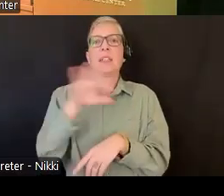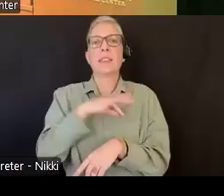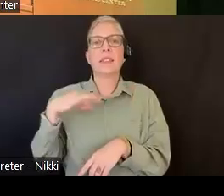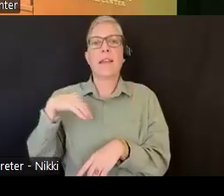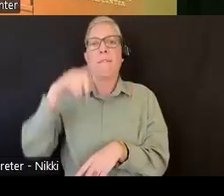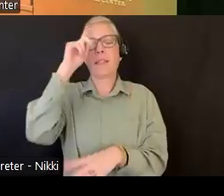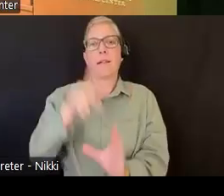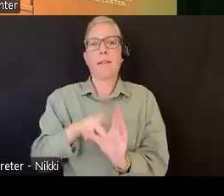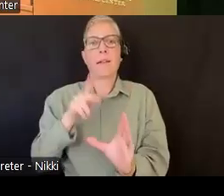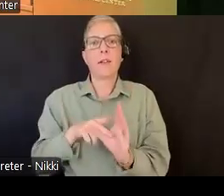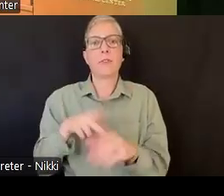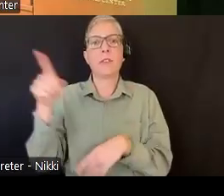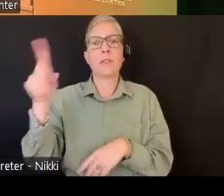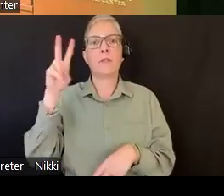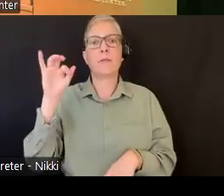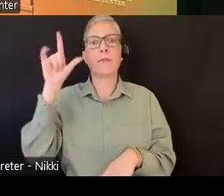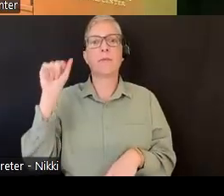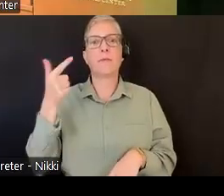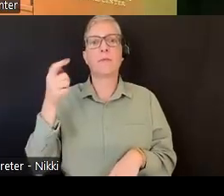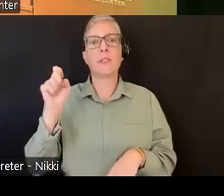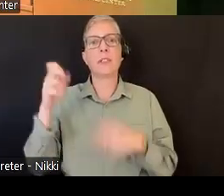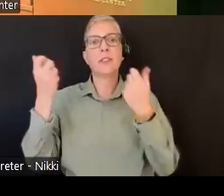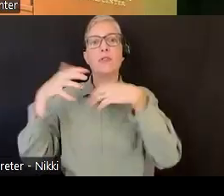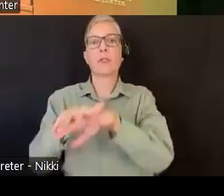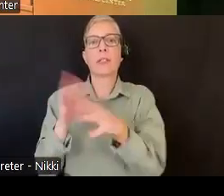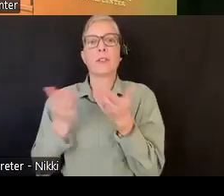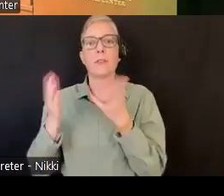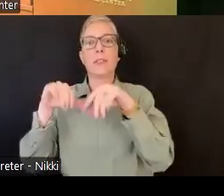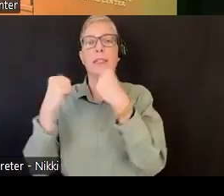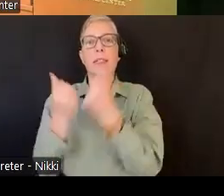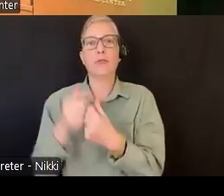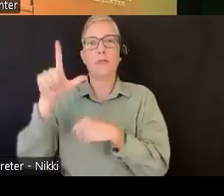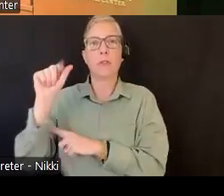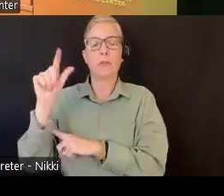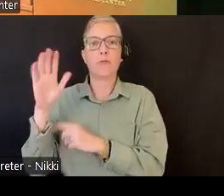serves on the board at the Hail County Hospital, is a staff psychiatrist at Colonial Haven Nursing